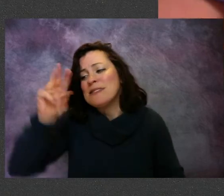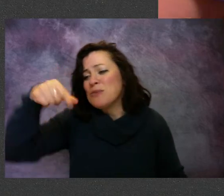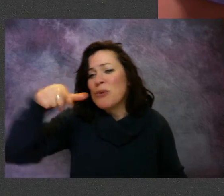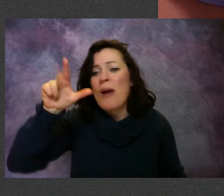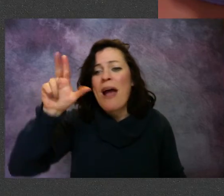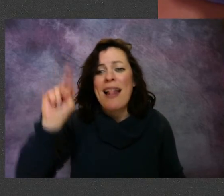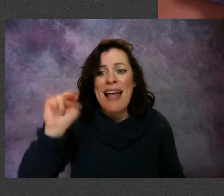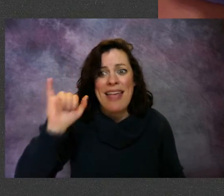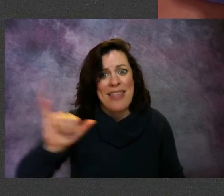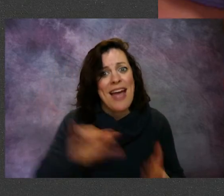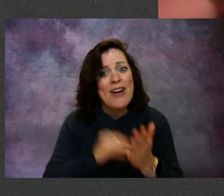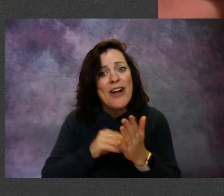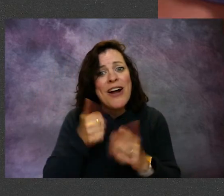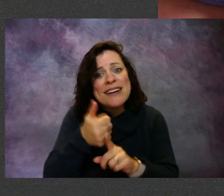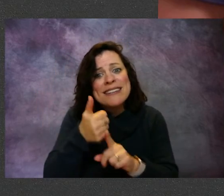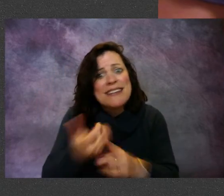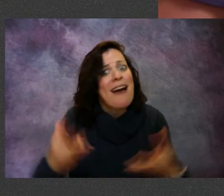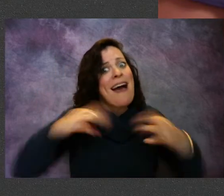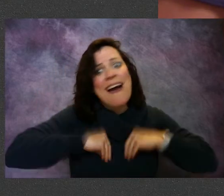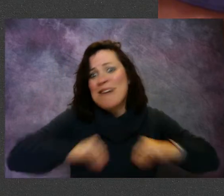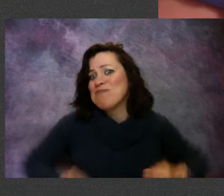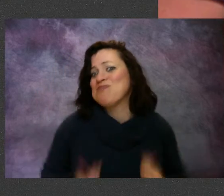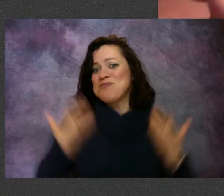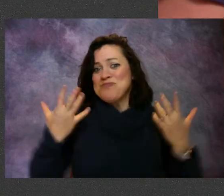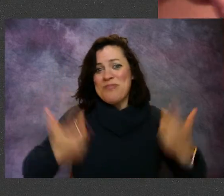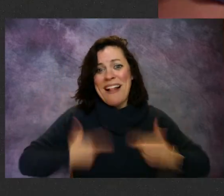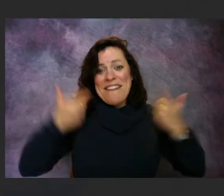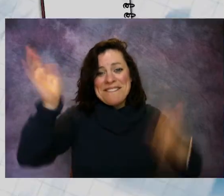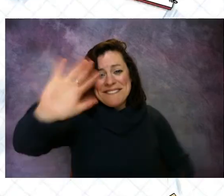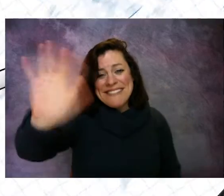where learning is brought to life. I'll see you next time. Bye.